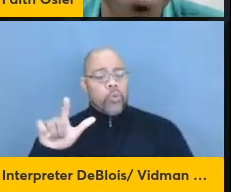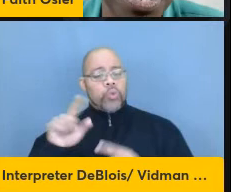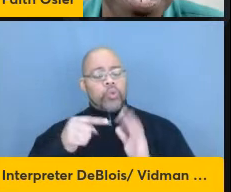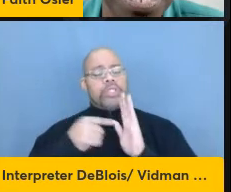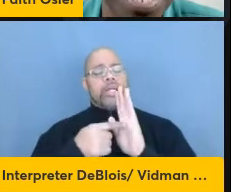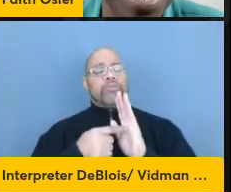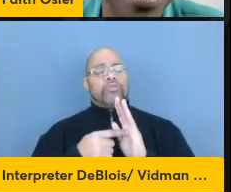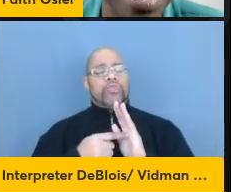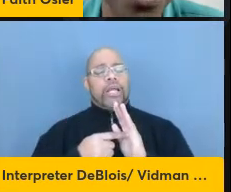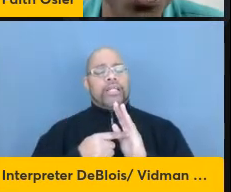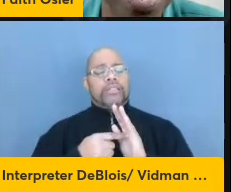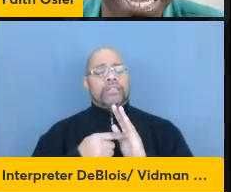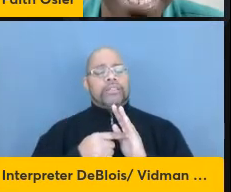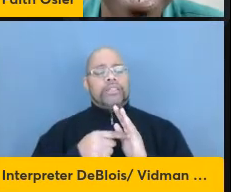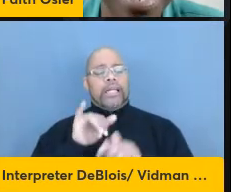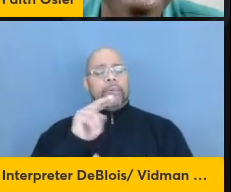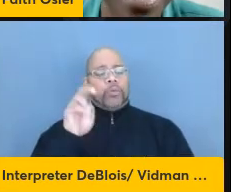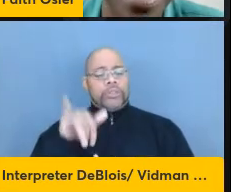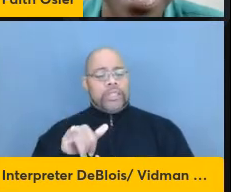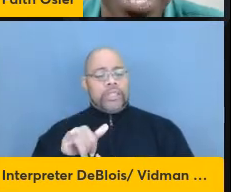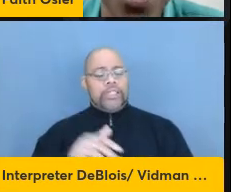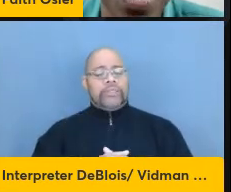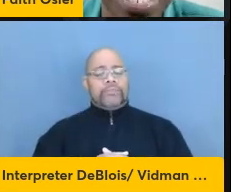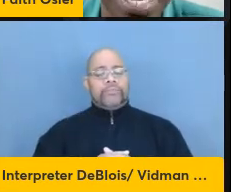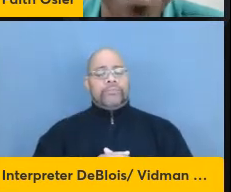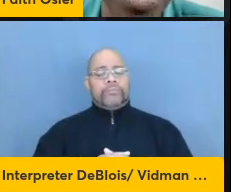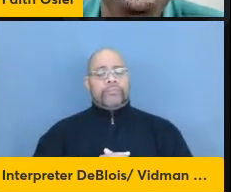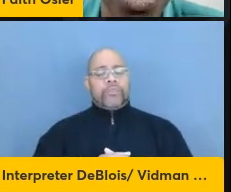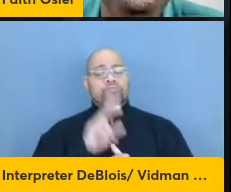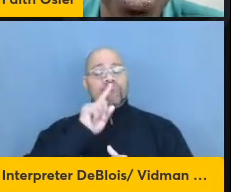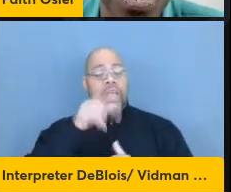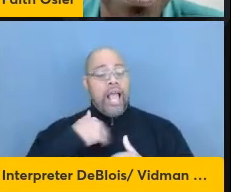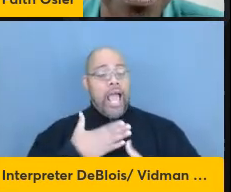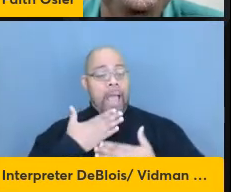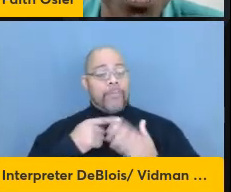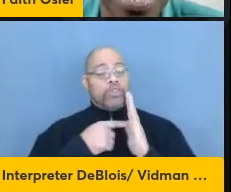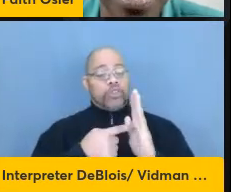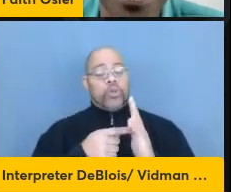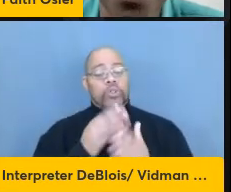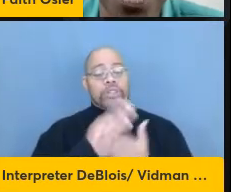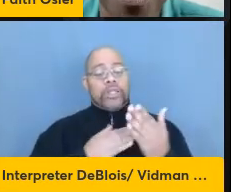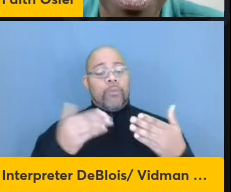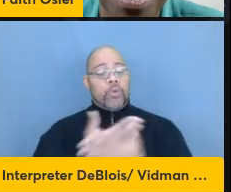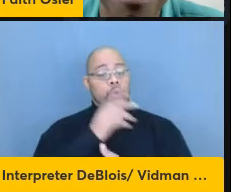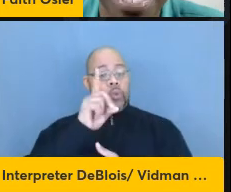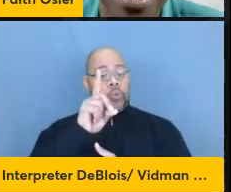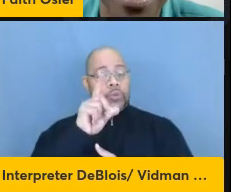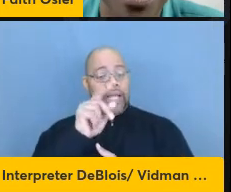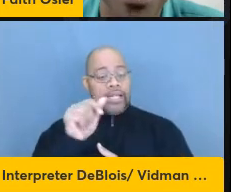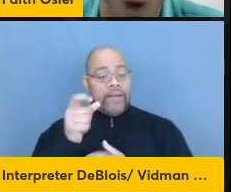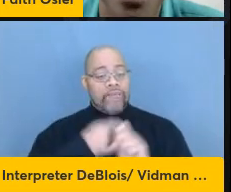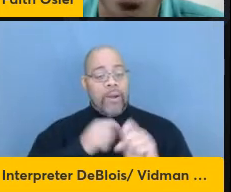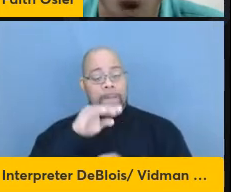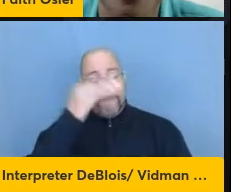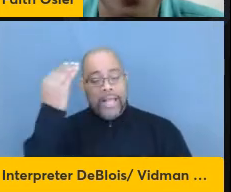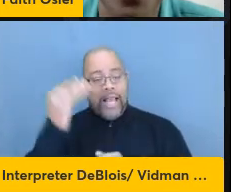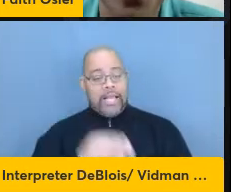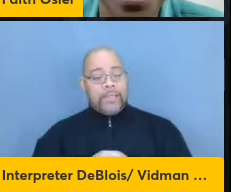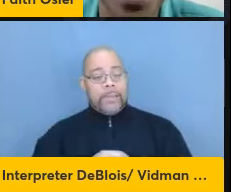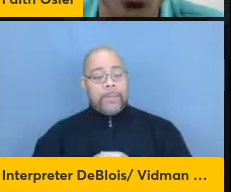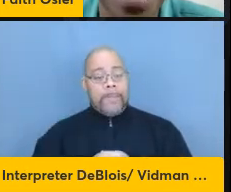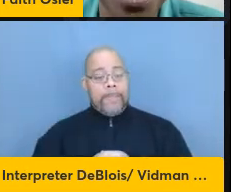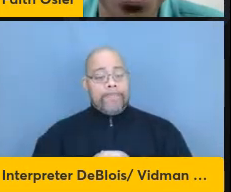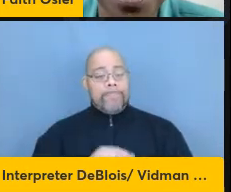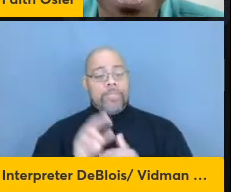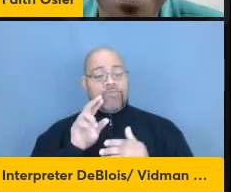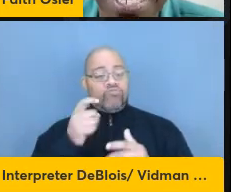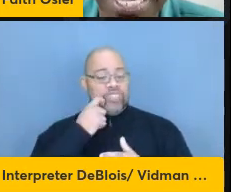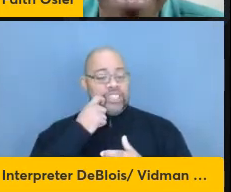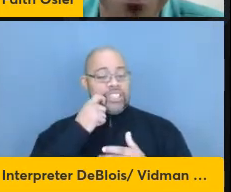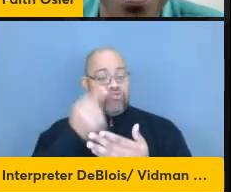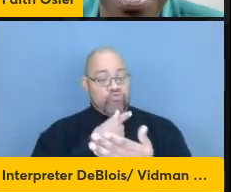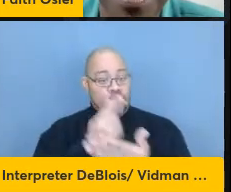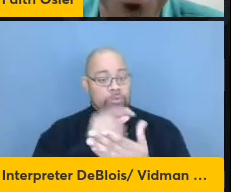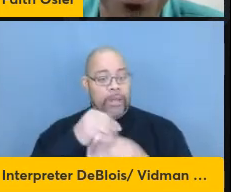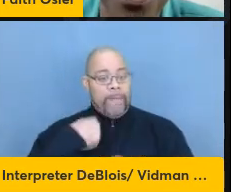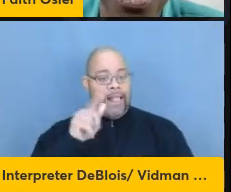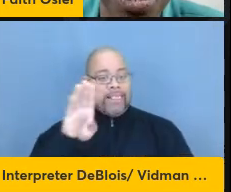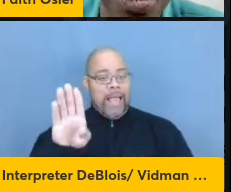immunity in our own hands, I was really happy to show you some new data from black recent graduates in my lab, for this